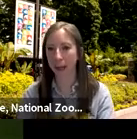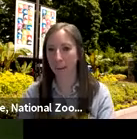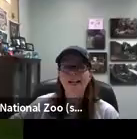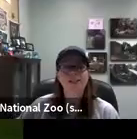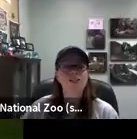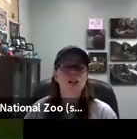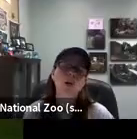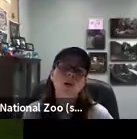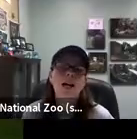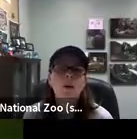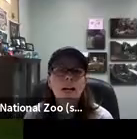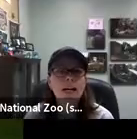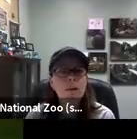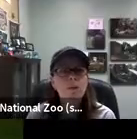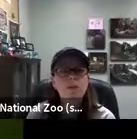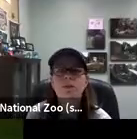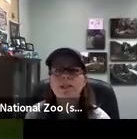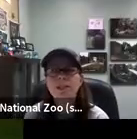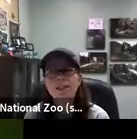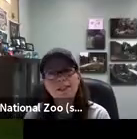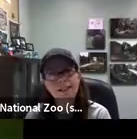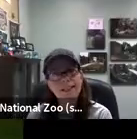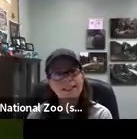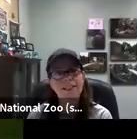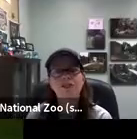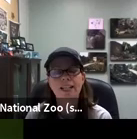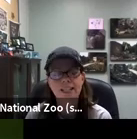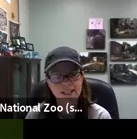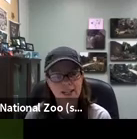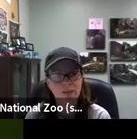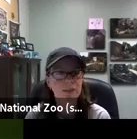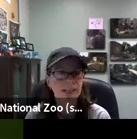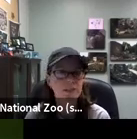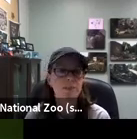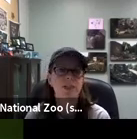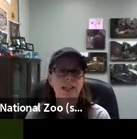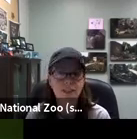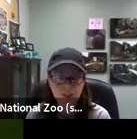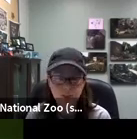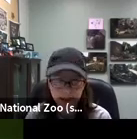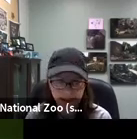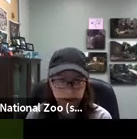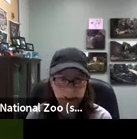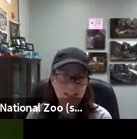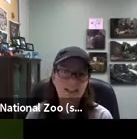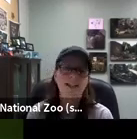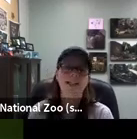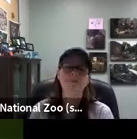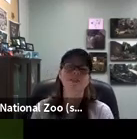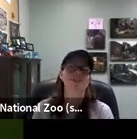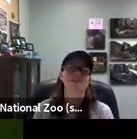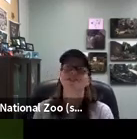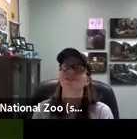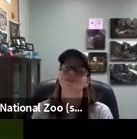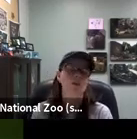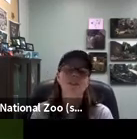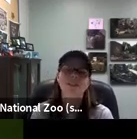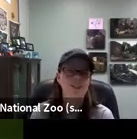[Tina] Yeah! So when we're trying to decide what plants to put